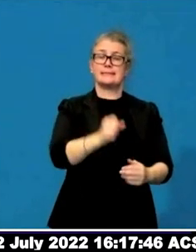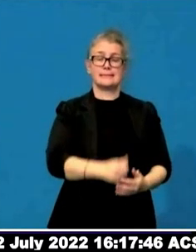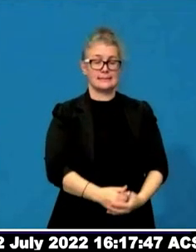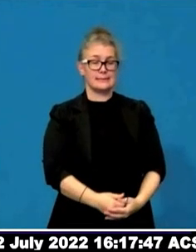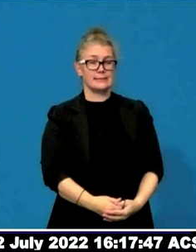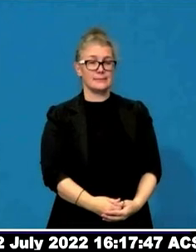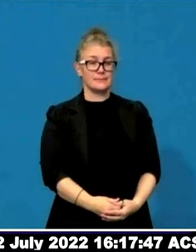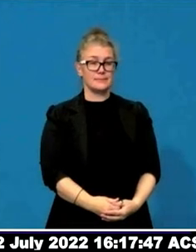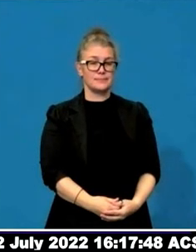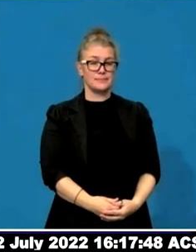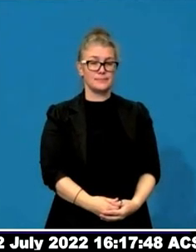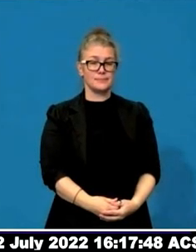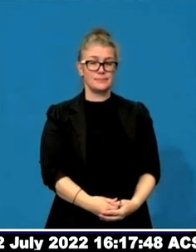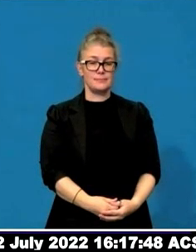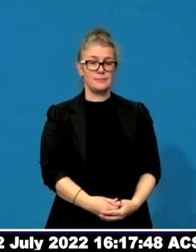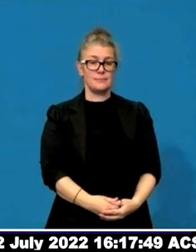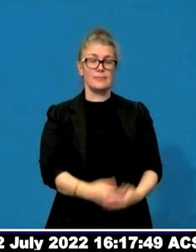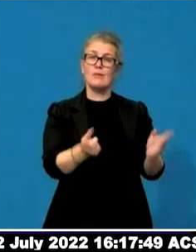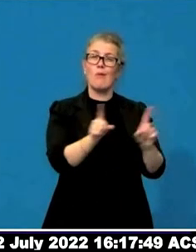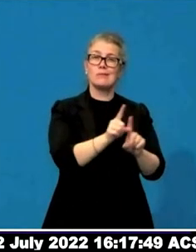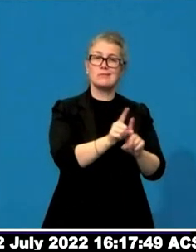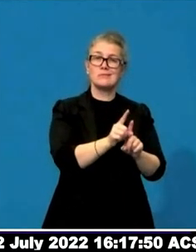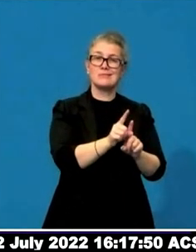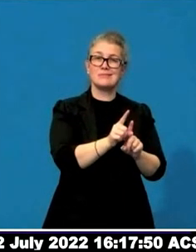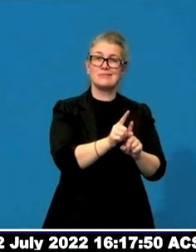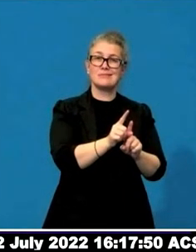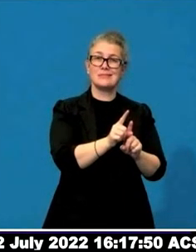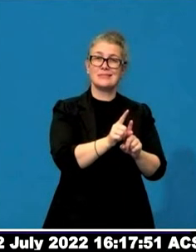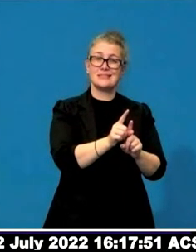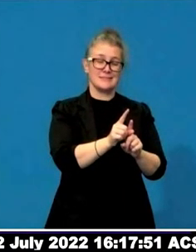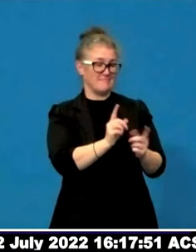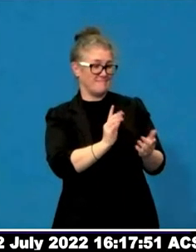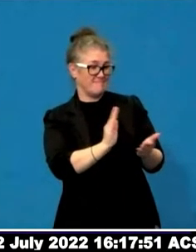And also to be close to his newborn son? Yes.